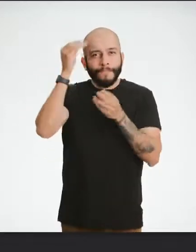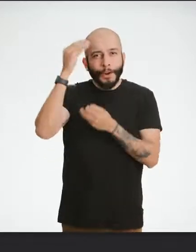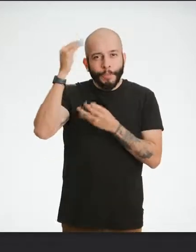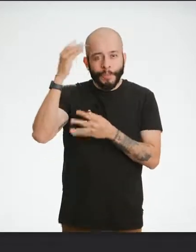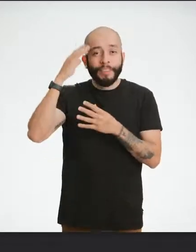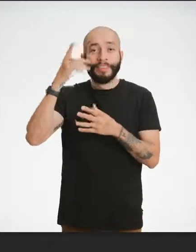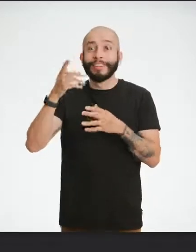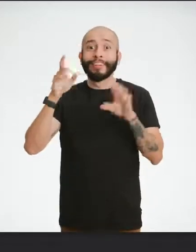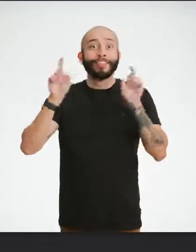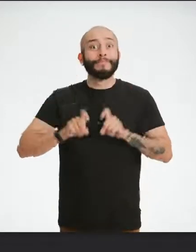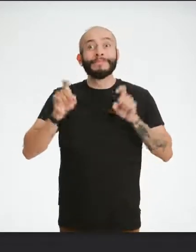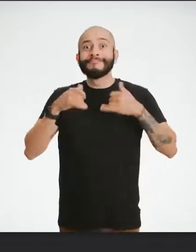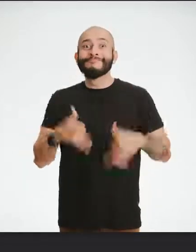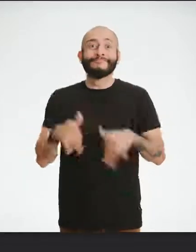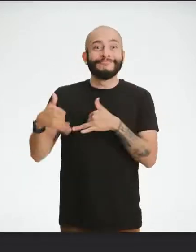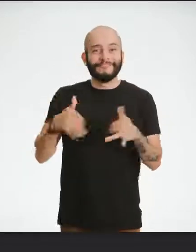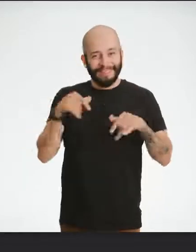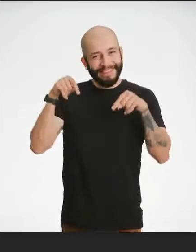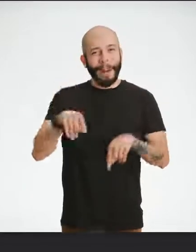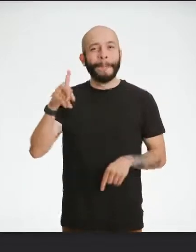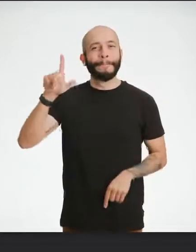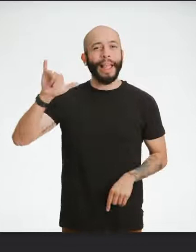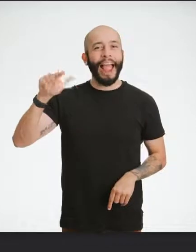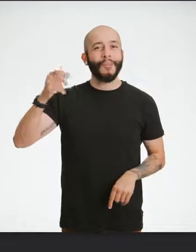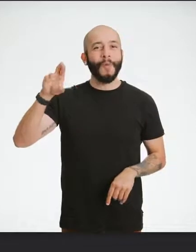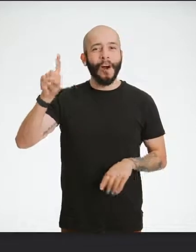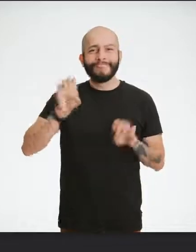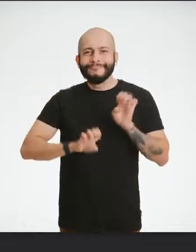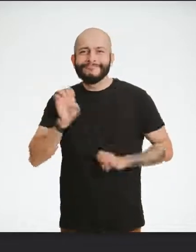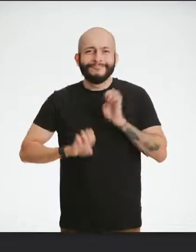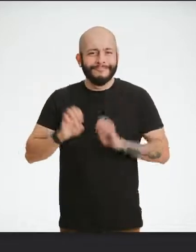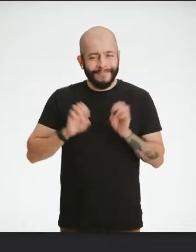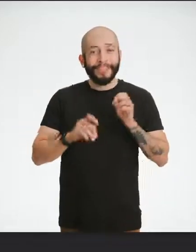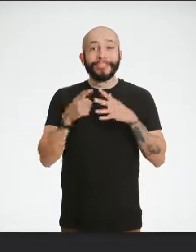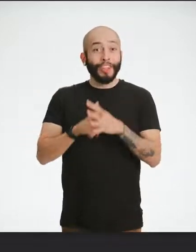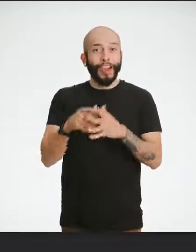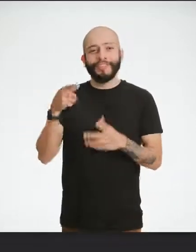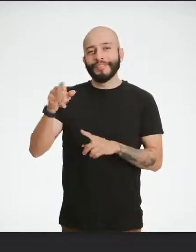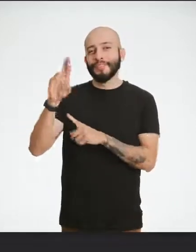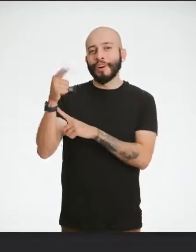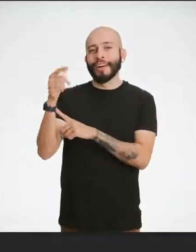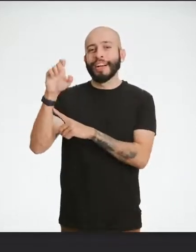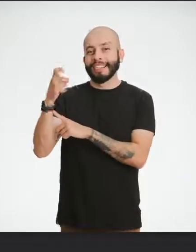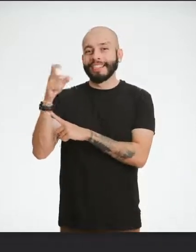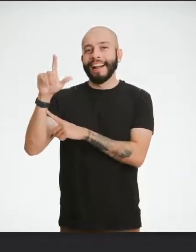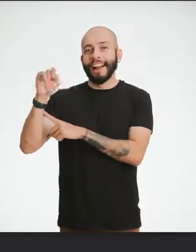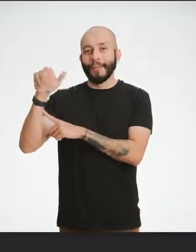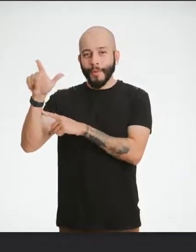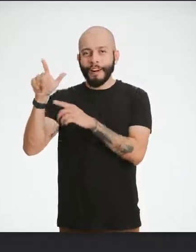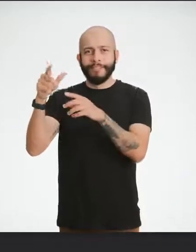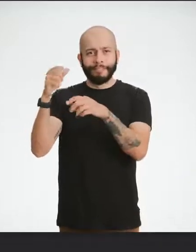place to experiment with them than here in a Playground. I'll start by creating a regex literal.